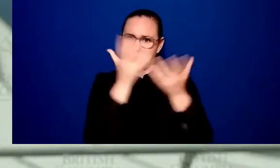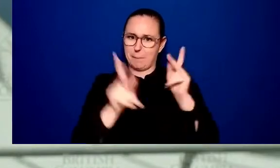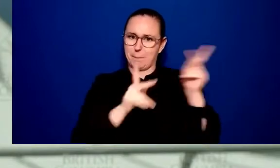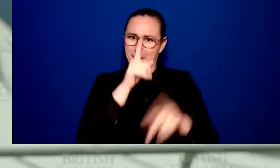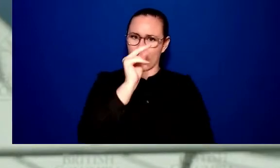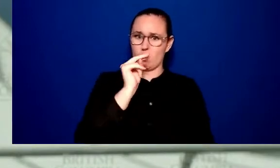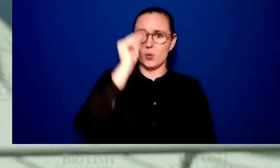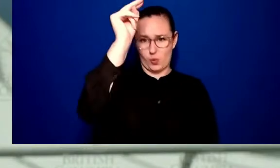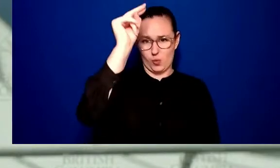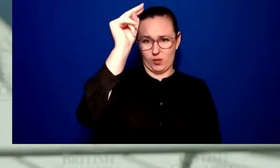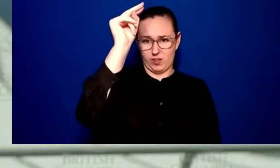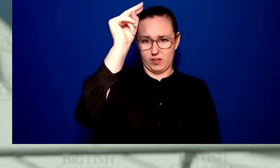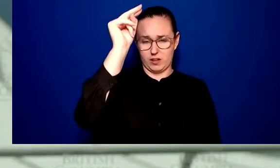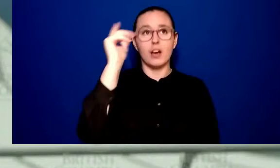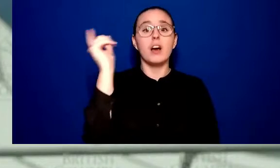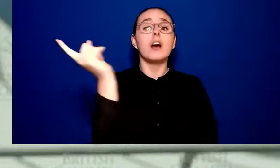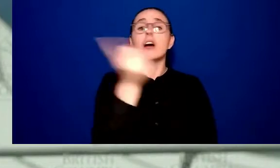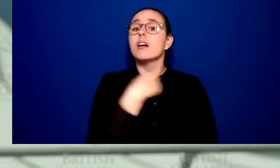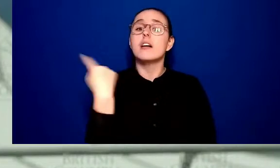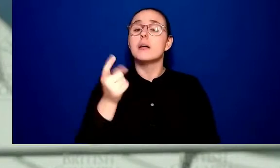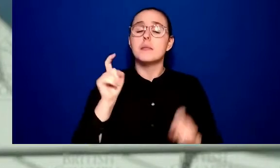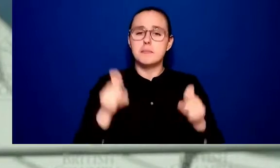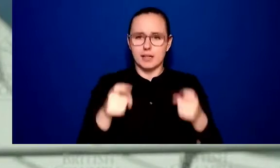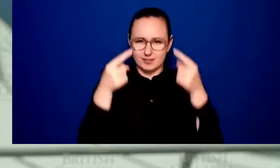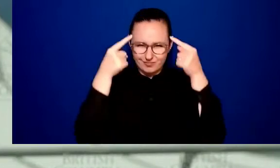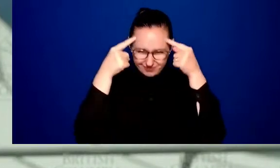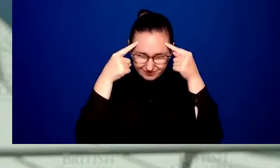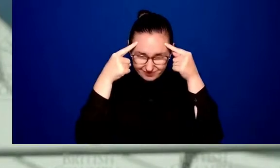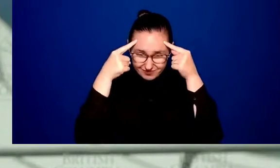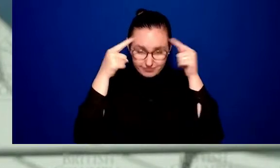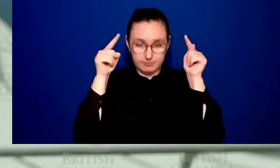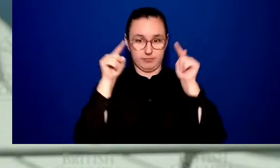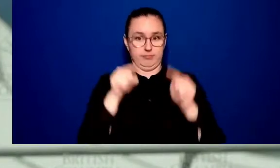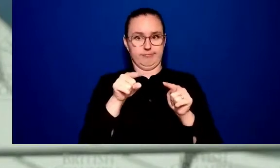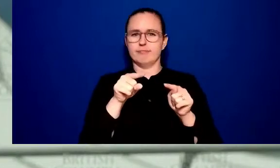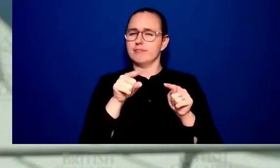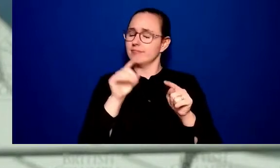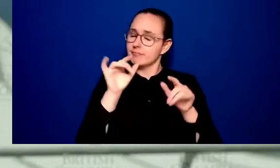The things that we know prevent transmission of this virus.